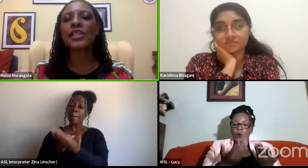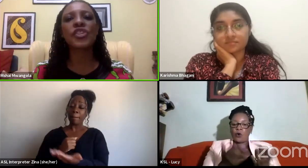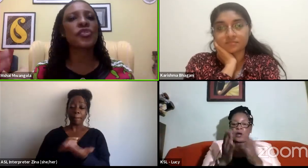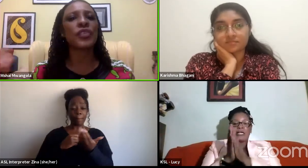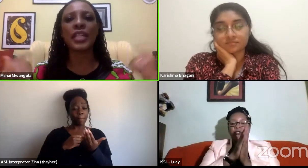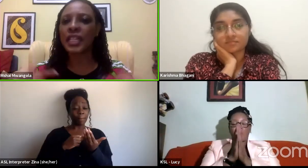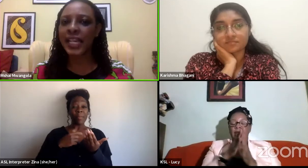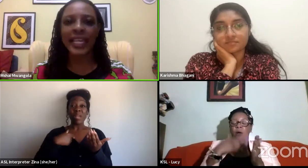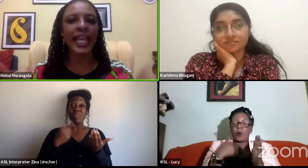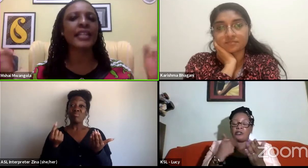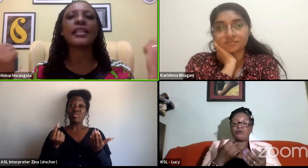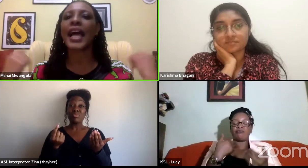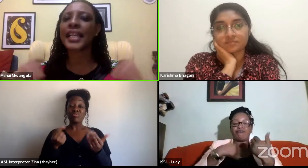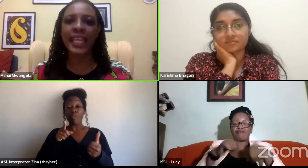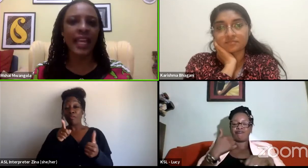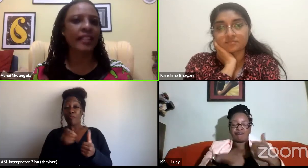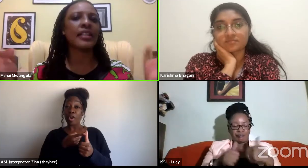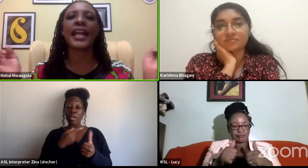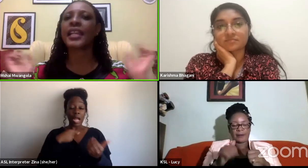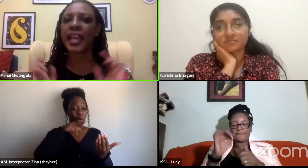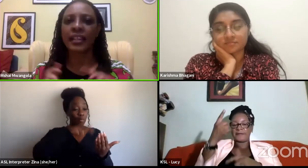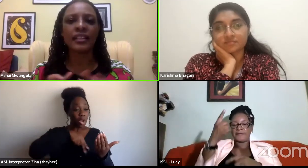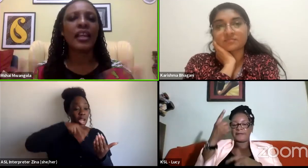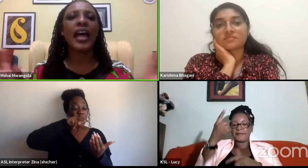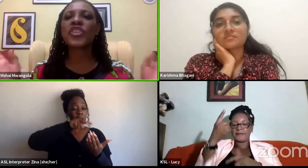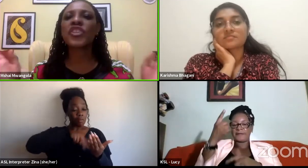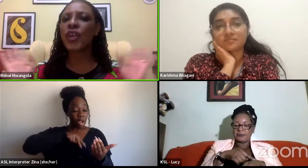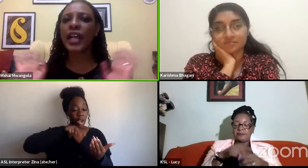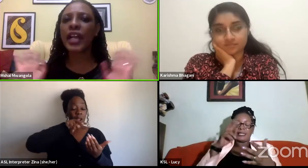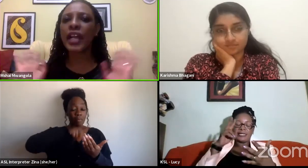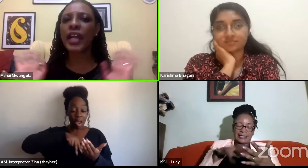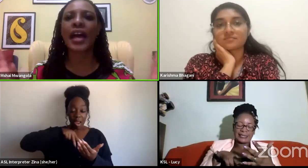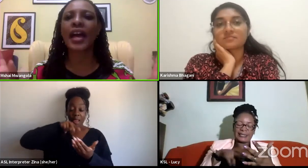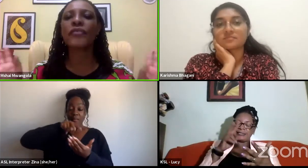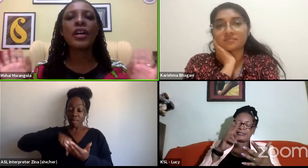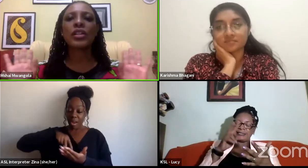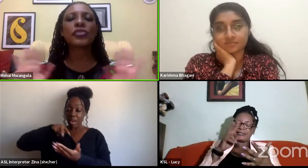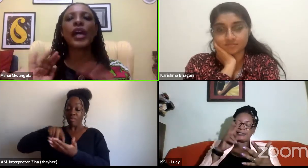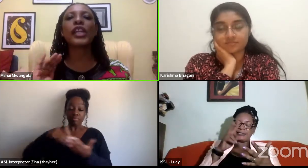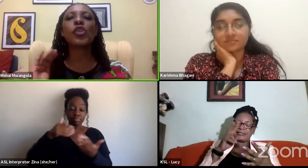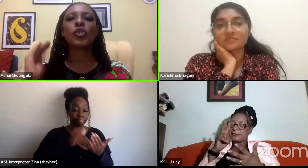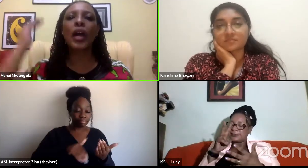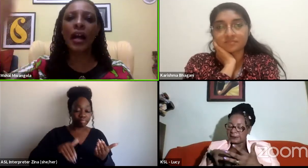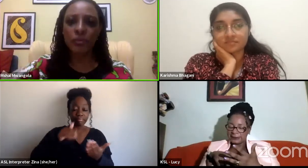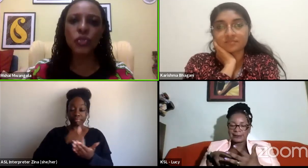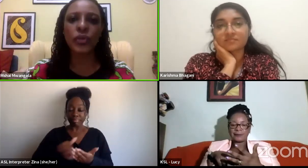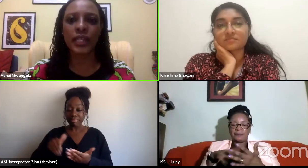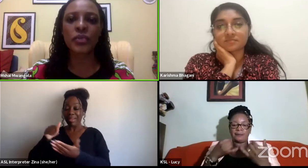is just reading it again and again and again and trying not to have, trying not to come to it